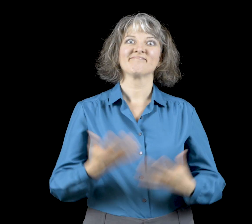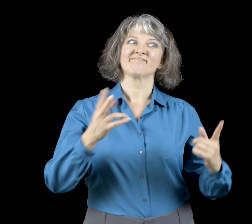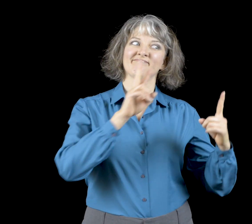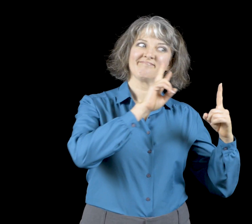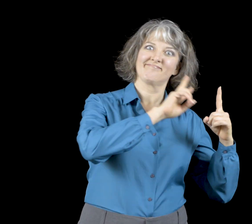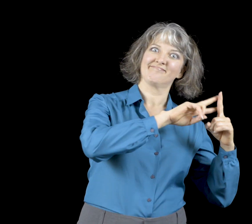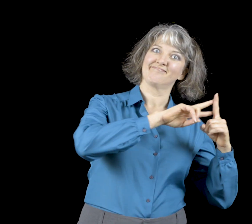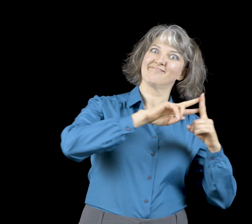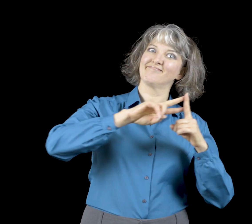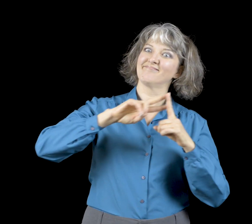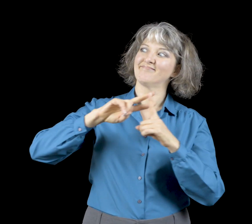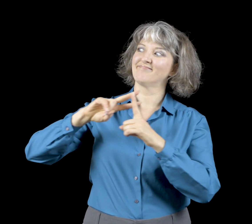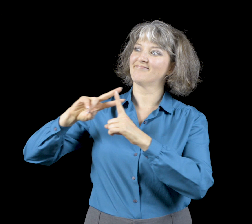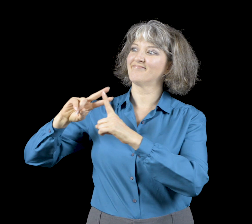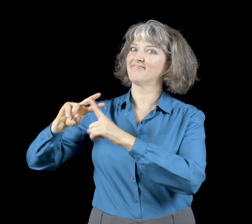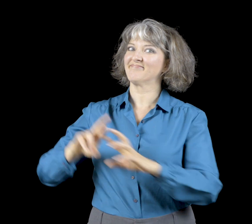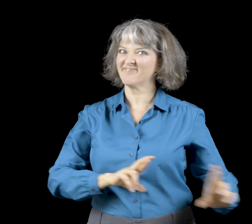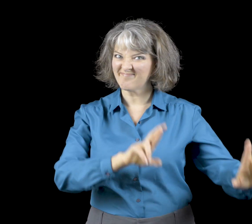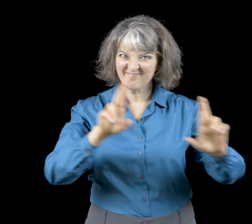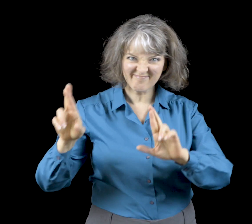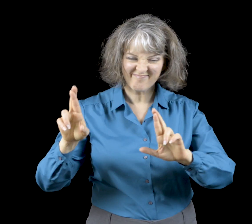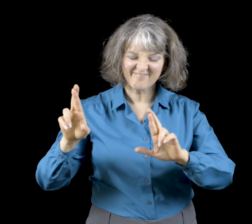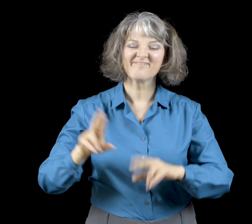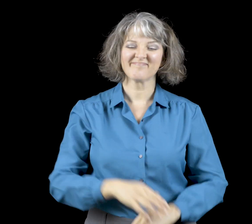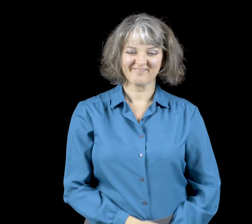Vocabulary! Ready?